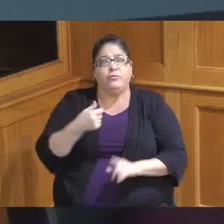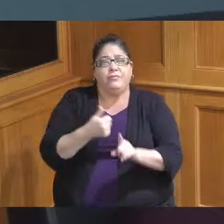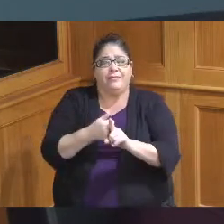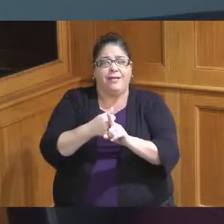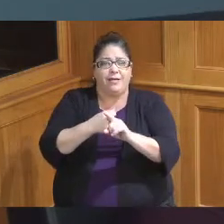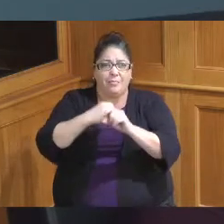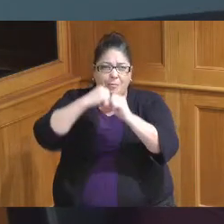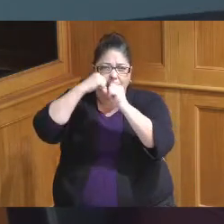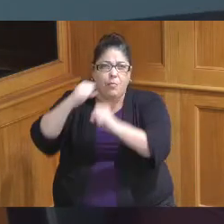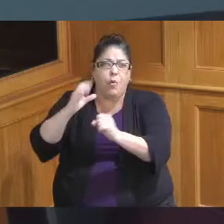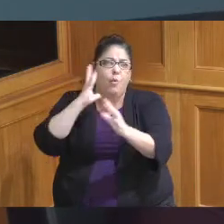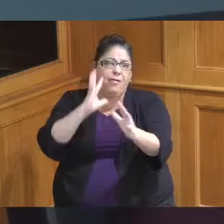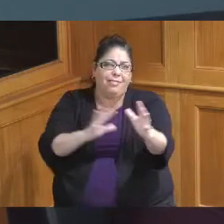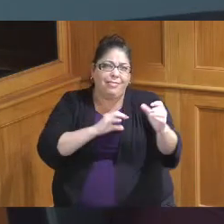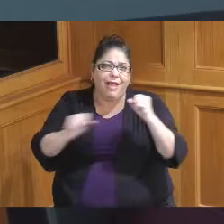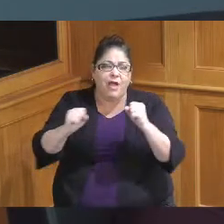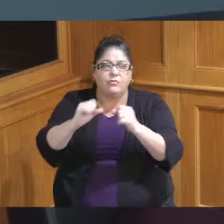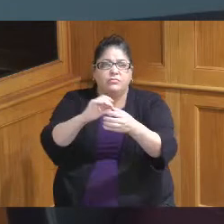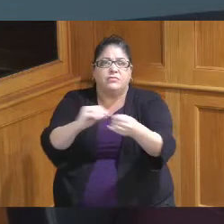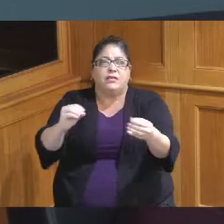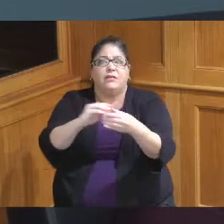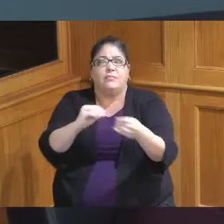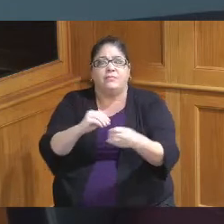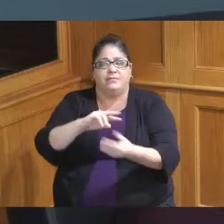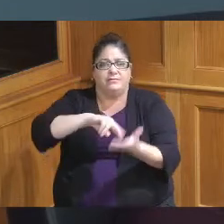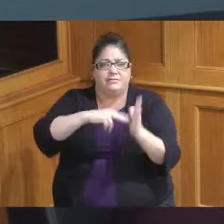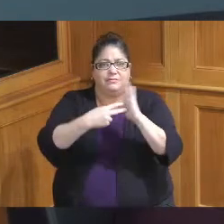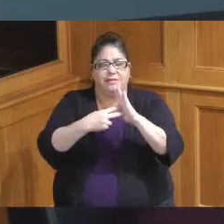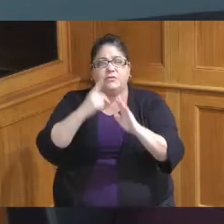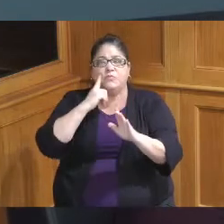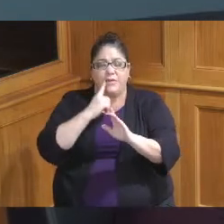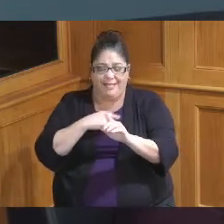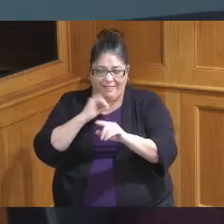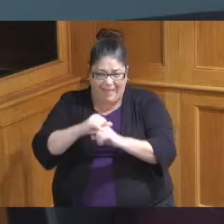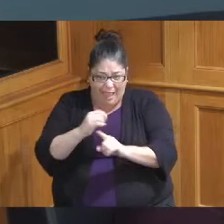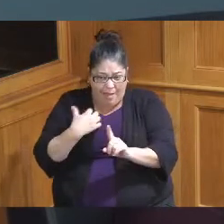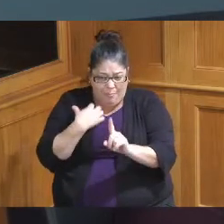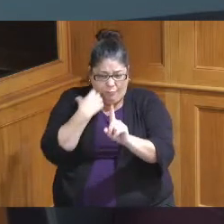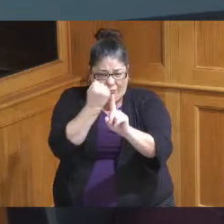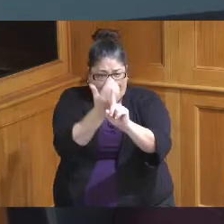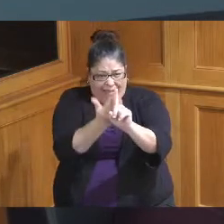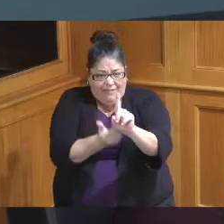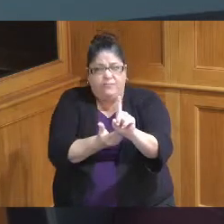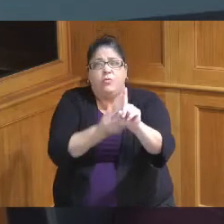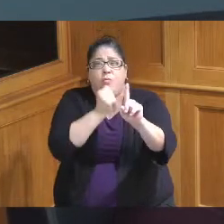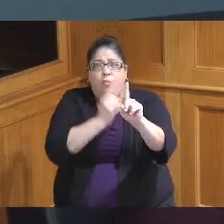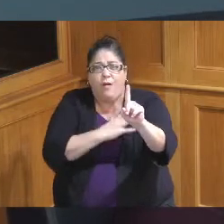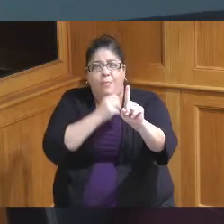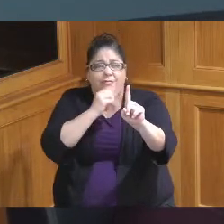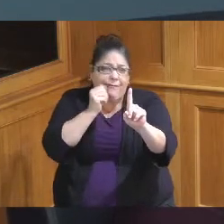Loud statement we are saying that we stand beside the very brave women who endure violent and often